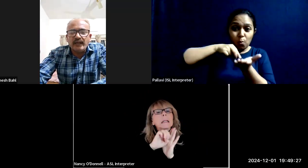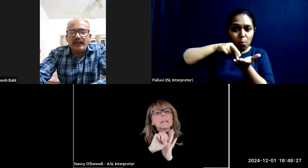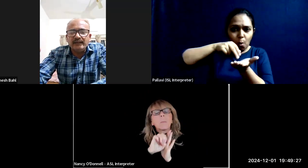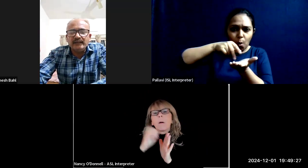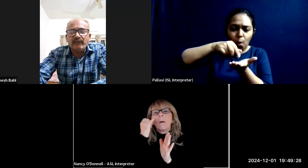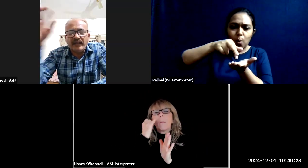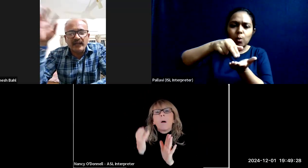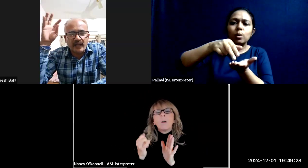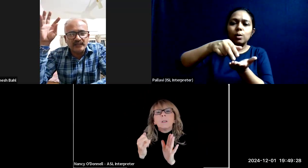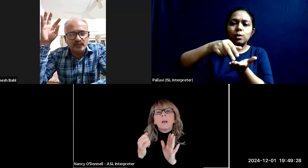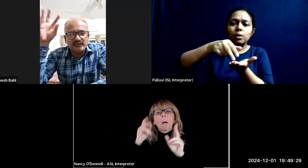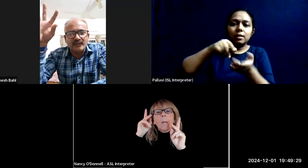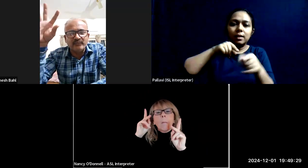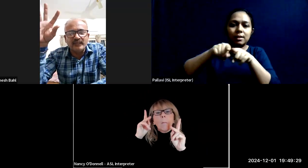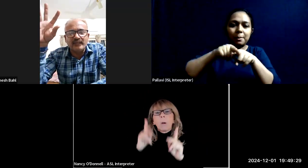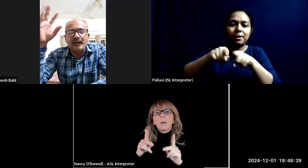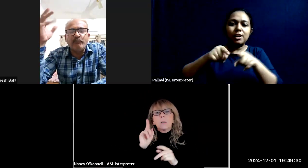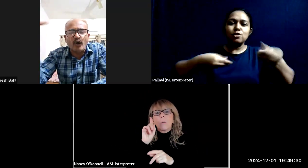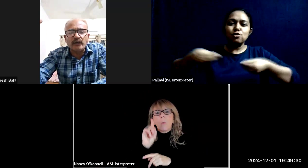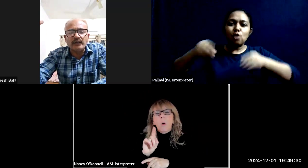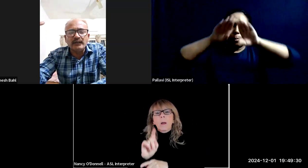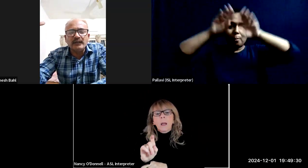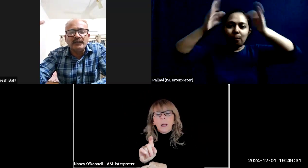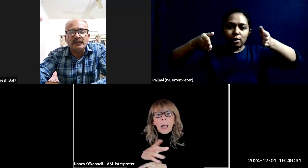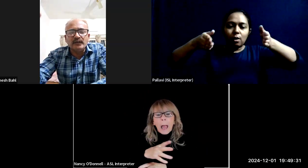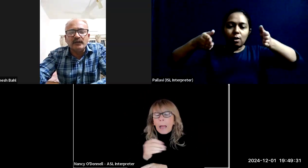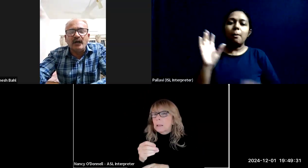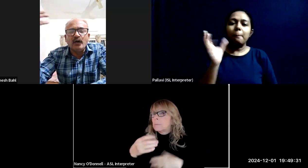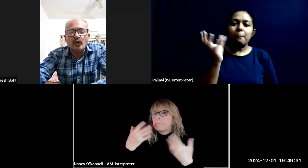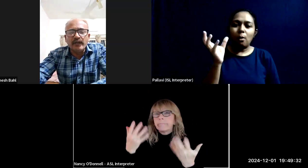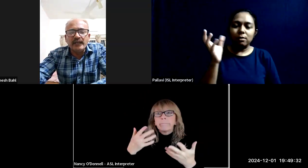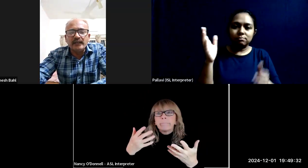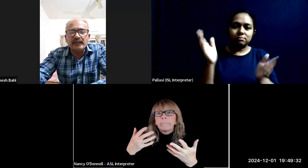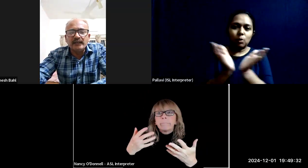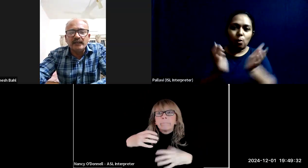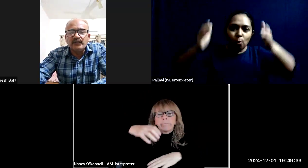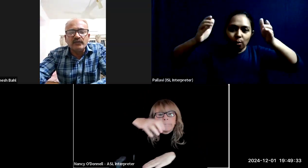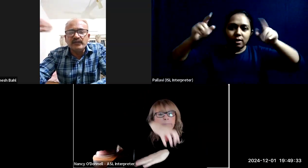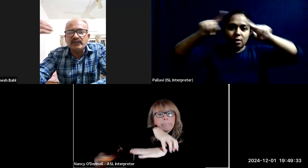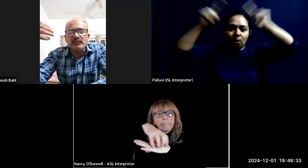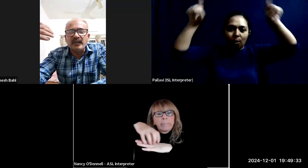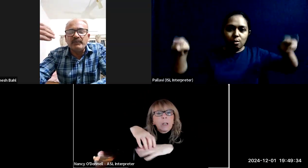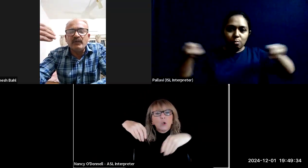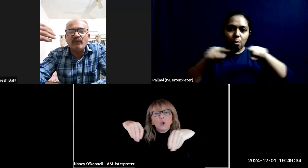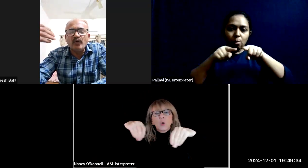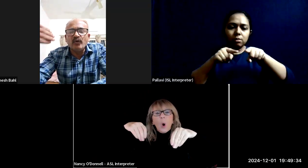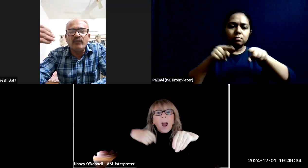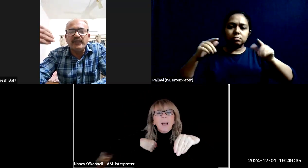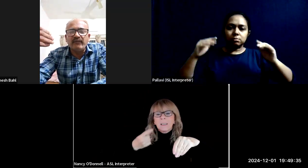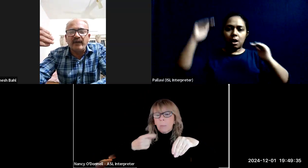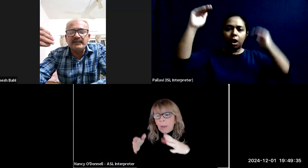walking and the vendor has put something a pot you know a hoarding, so visually impaired people won't know with the whites